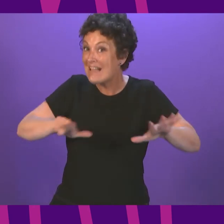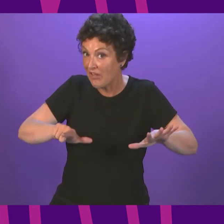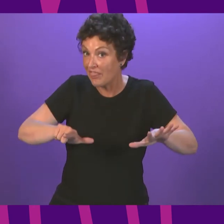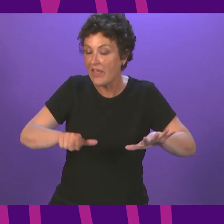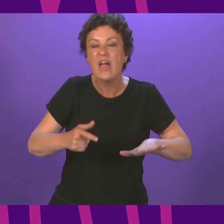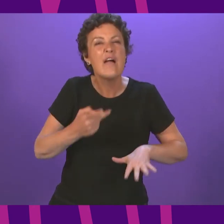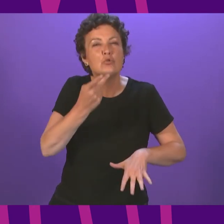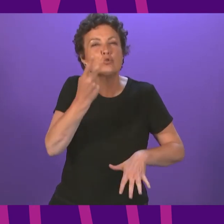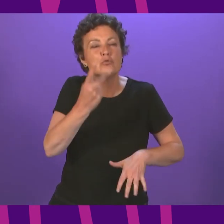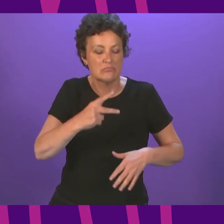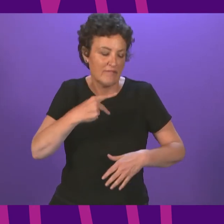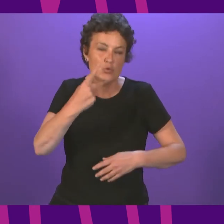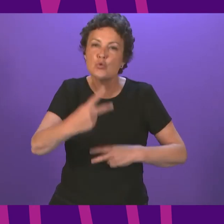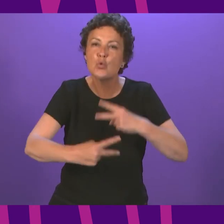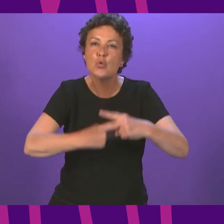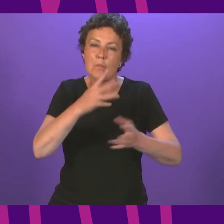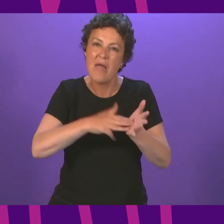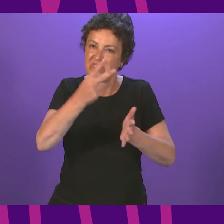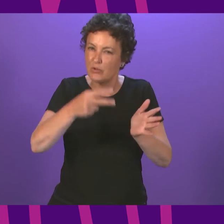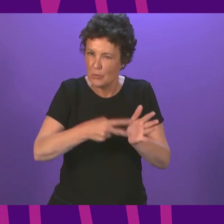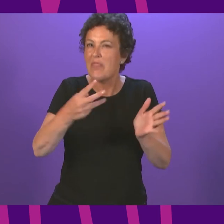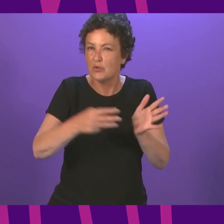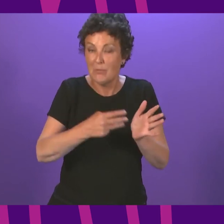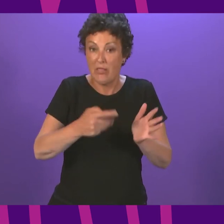bimonthly reports will continue to be published for as long as the measures in the Scottish